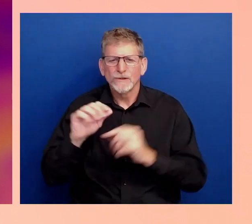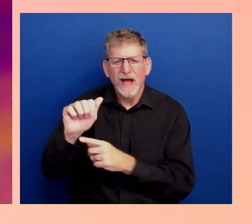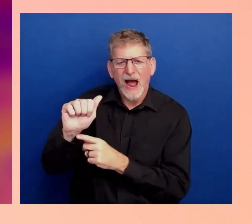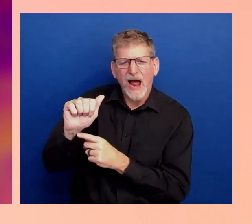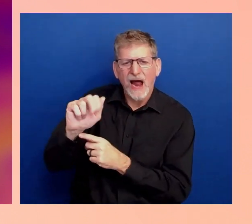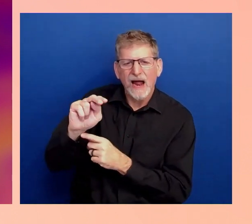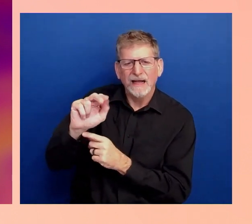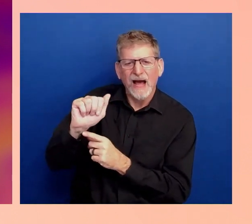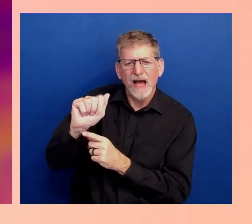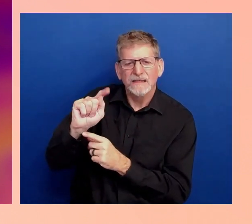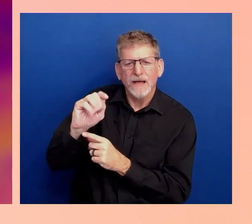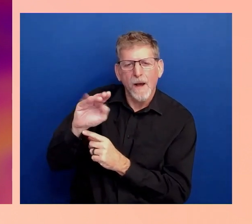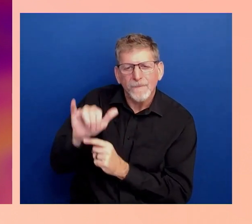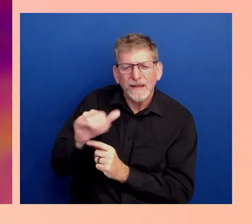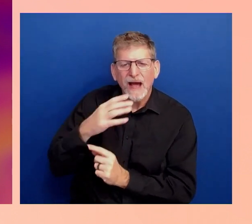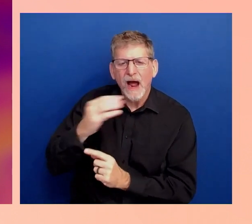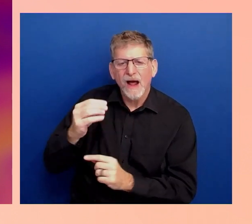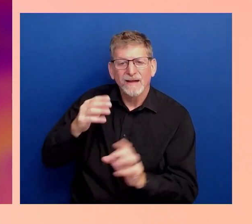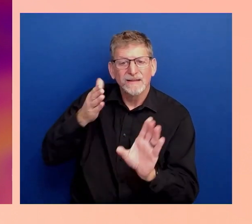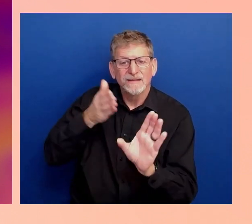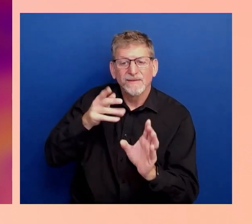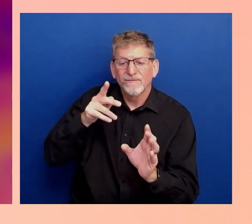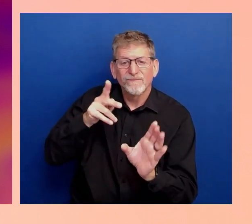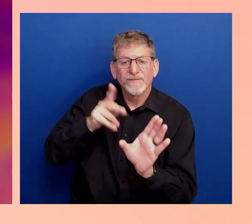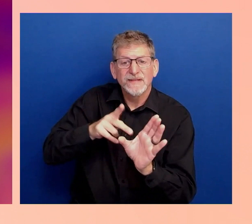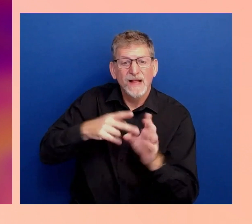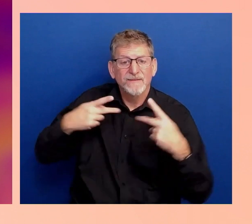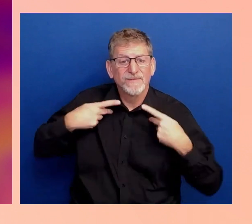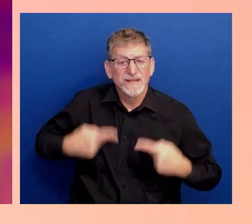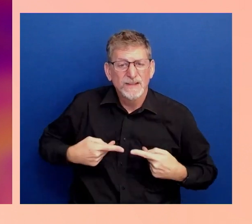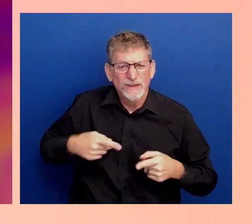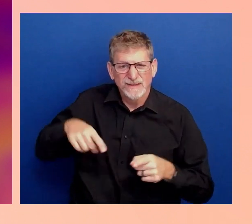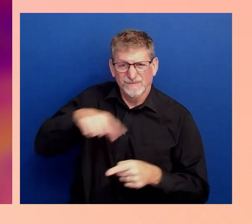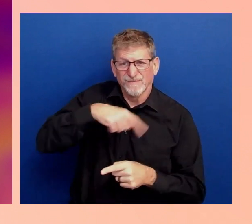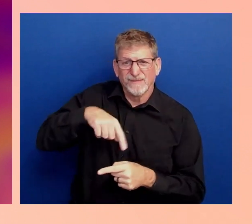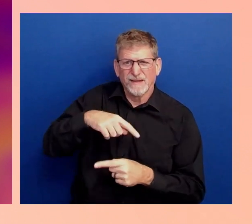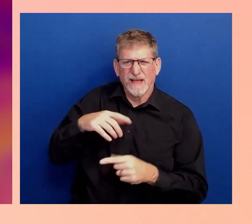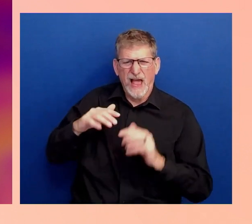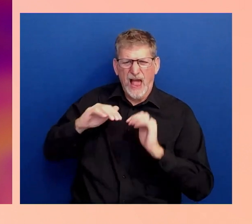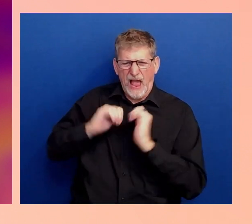the human body works and certainly how the brain works, and how change can occur over time.